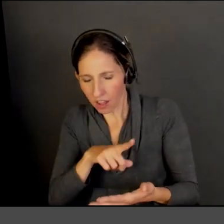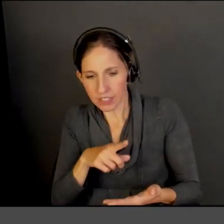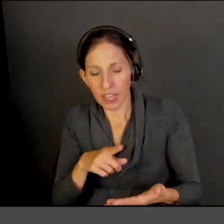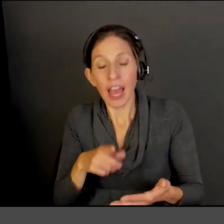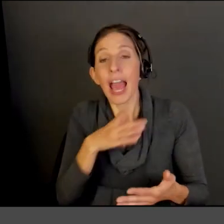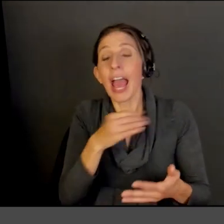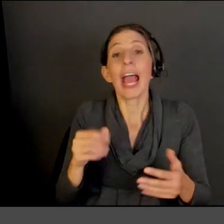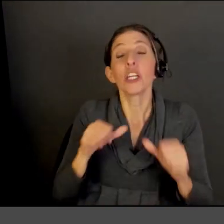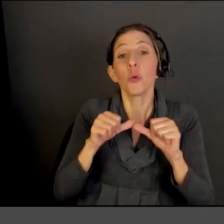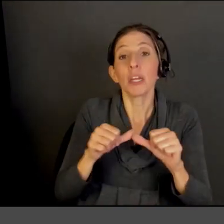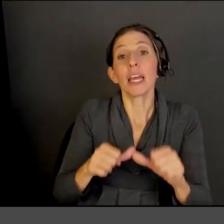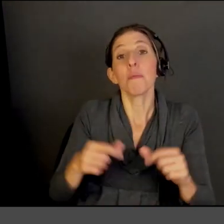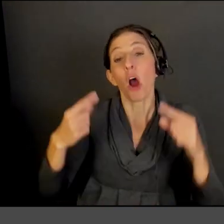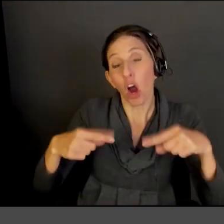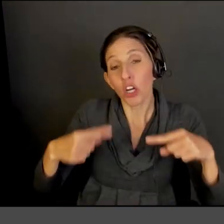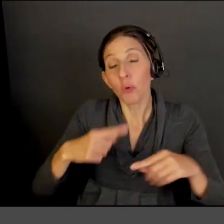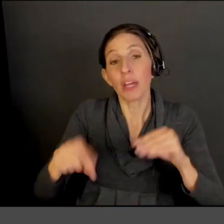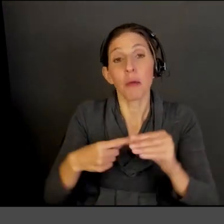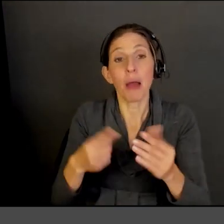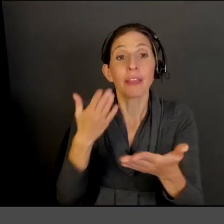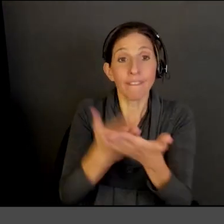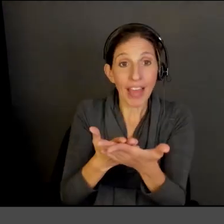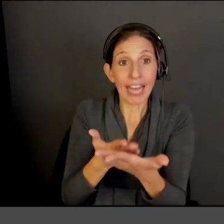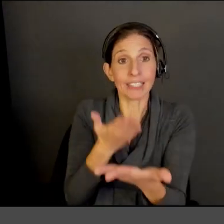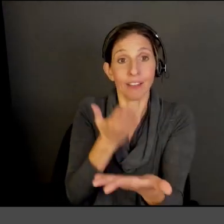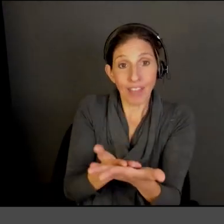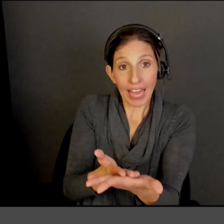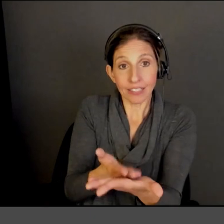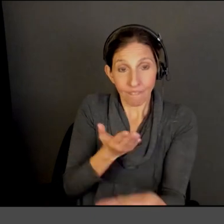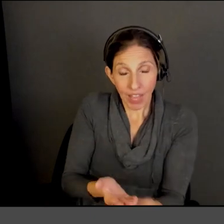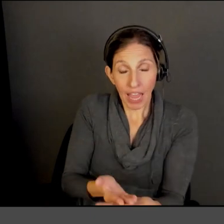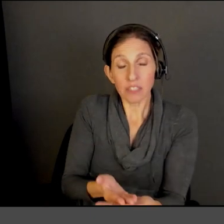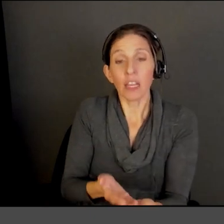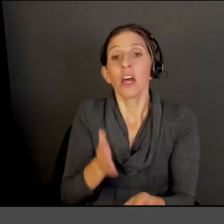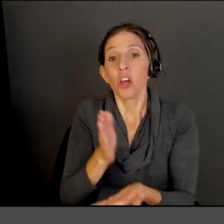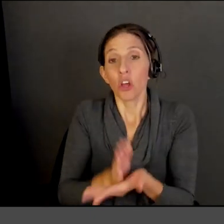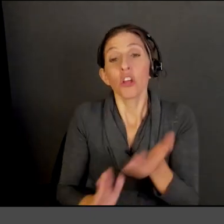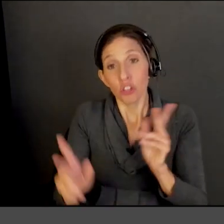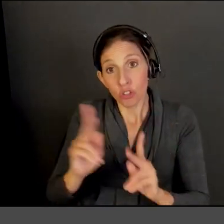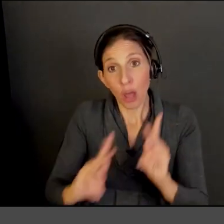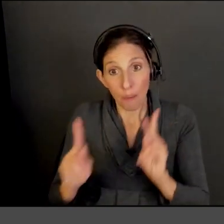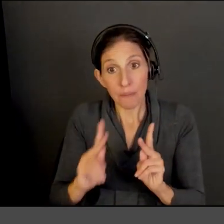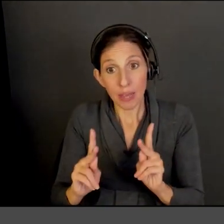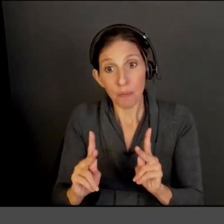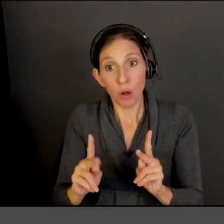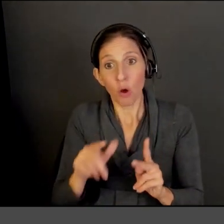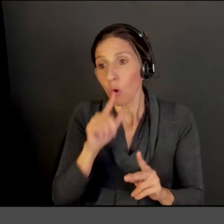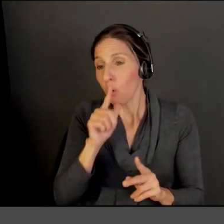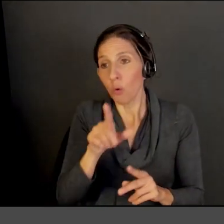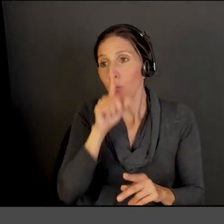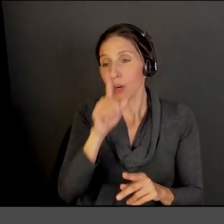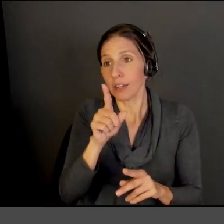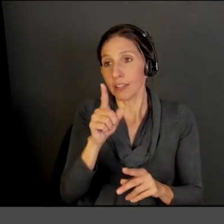AND AND THERE ARE SOME FOLKS WHO ARE ABSOLUTELY, LET'S BE TRUE IMMUNE TO FACT. YOU CAN'T GET TO THEM.